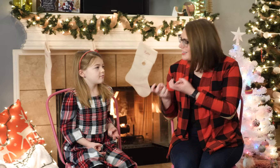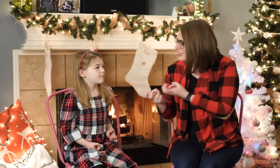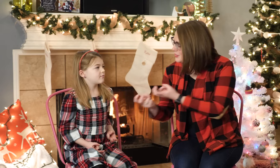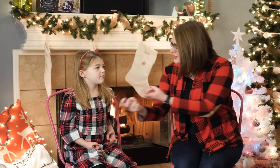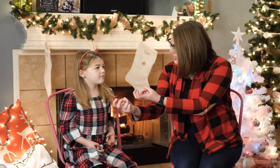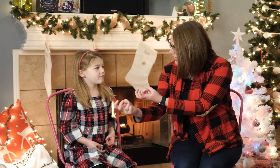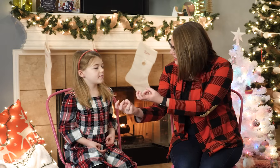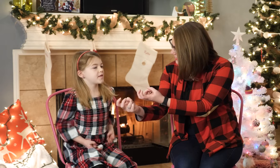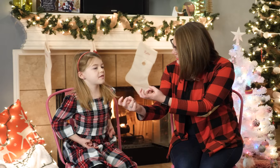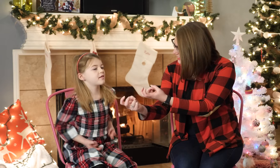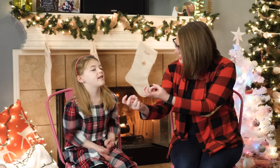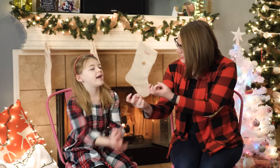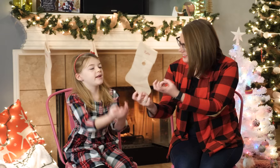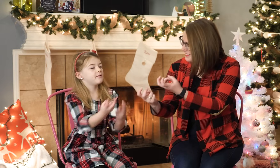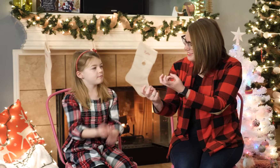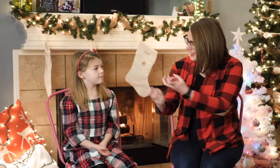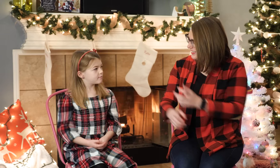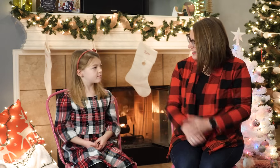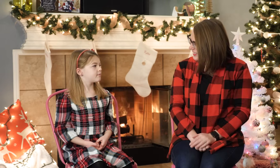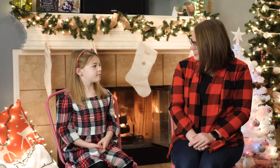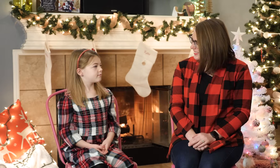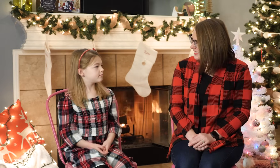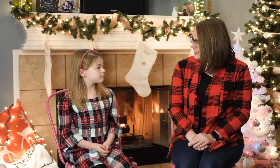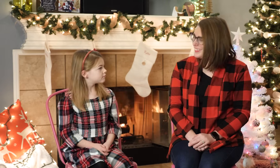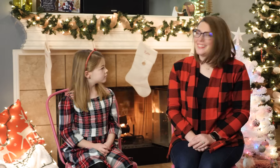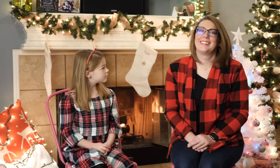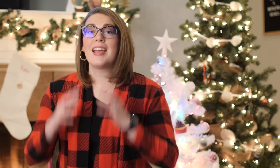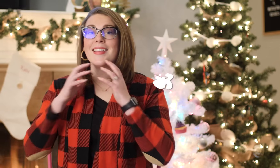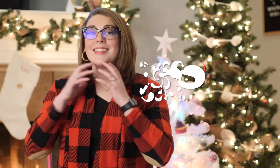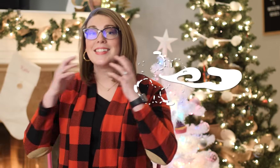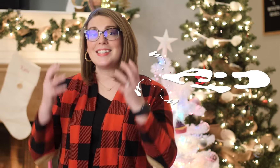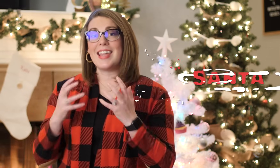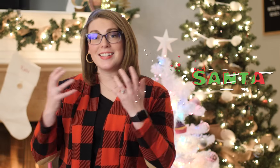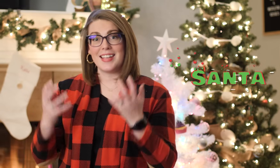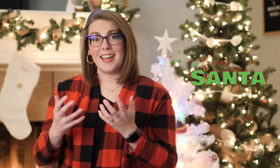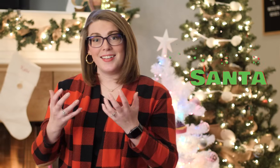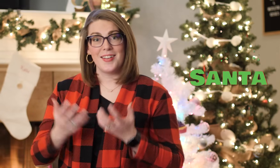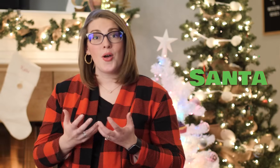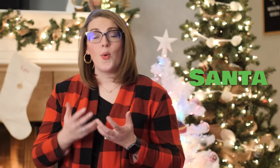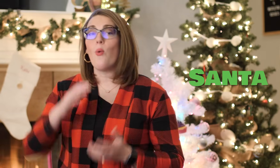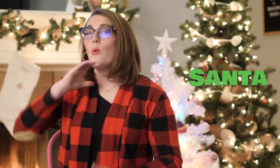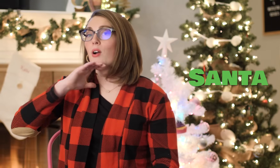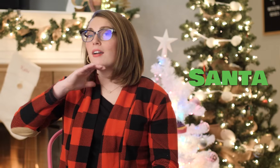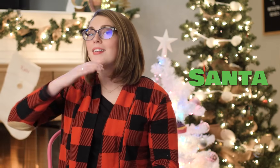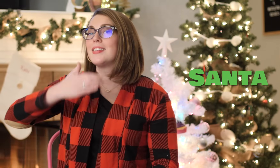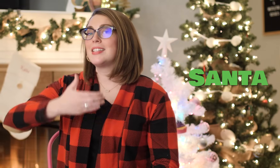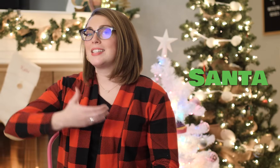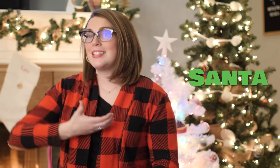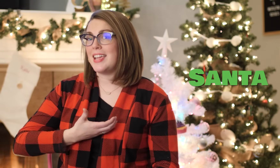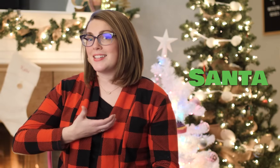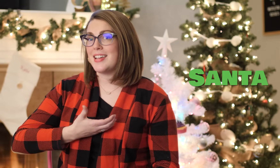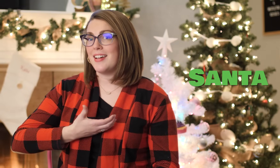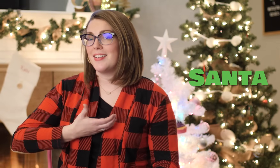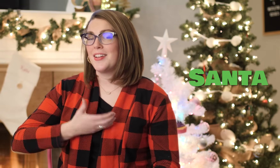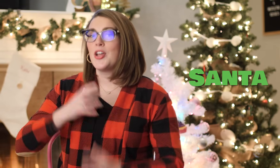Can you do sleigh? Very good. SANTA or SANTA